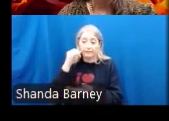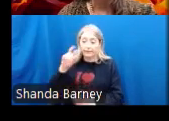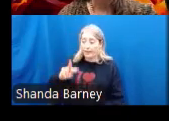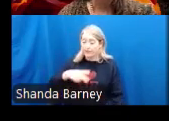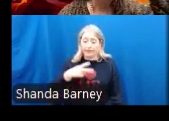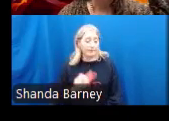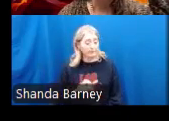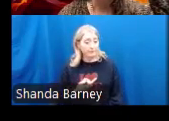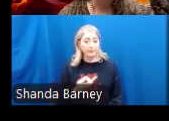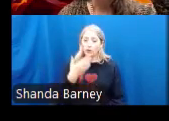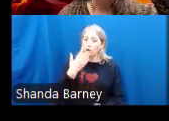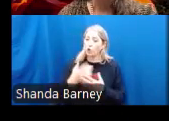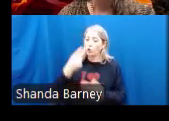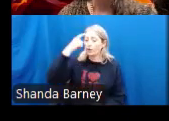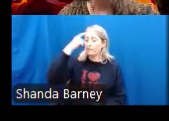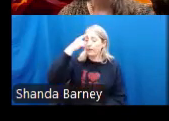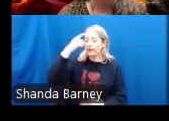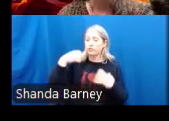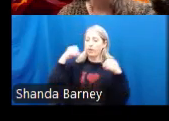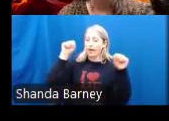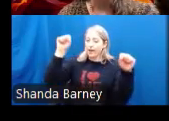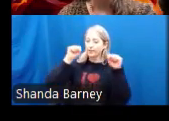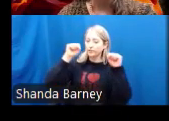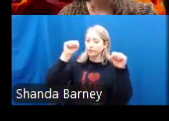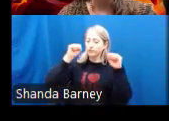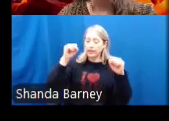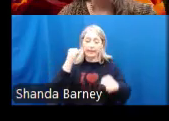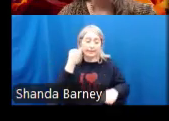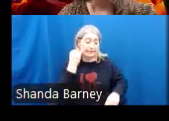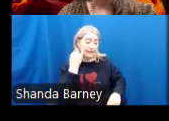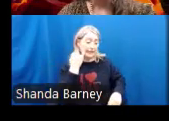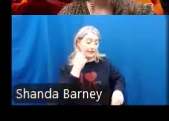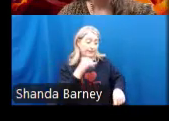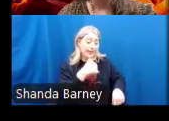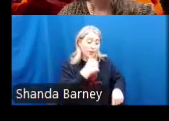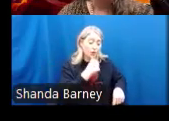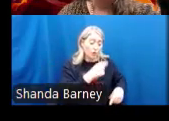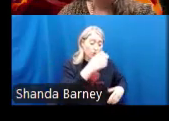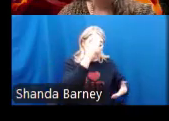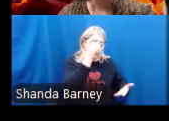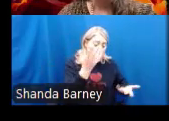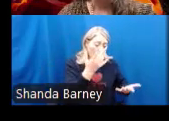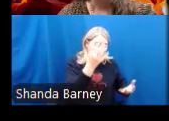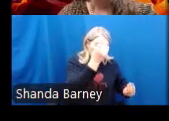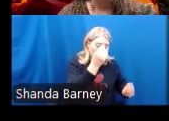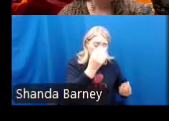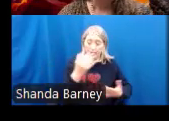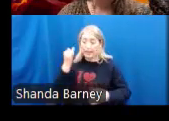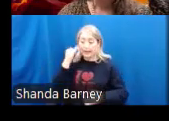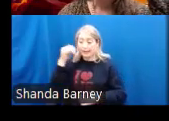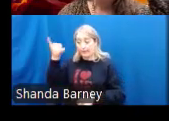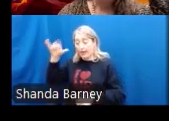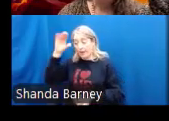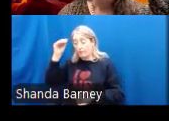mental exercise for you. What if she was a boy? What would I think? What if he was a girl? What would I think? And I think